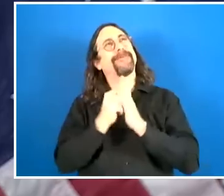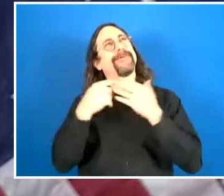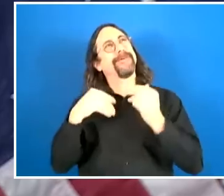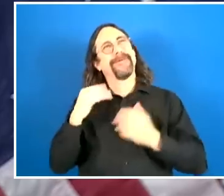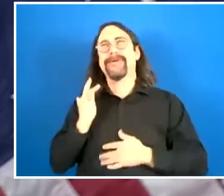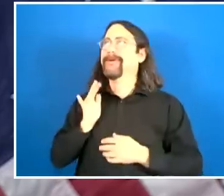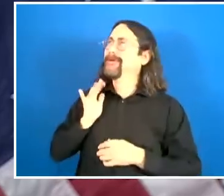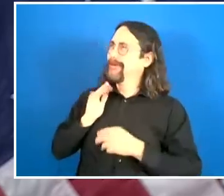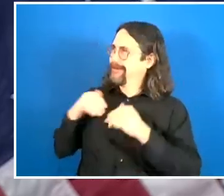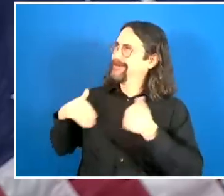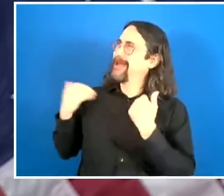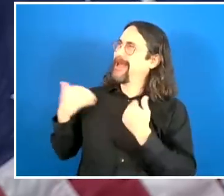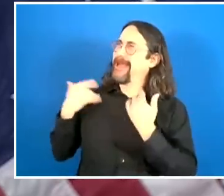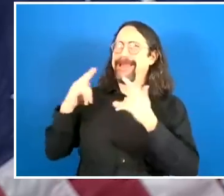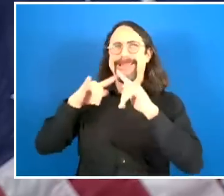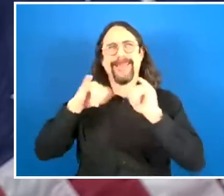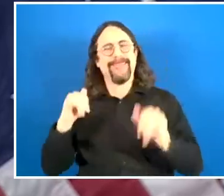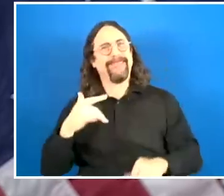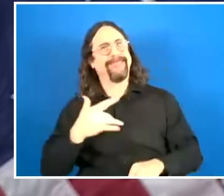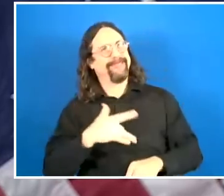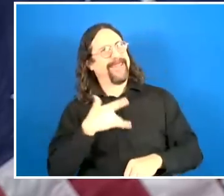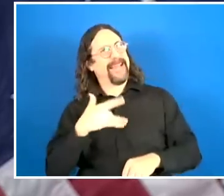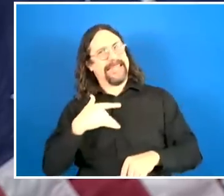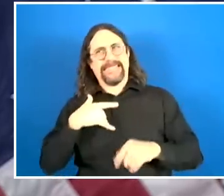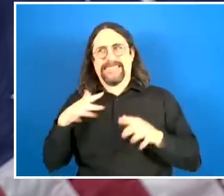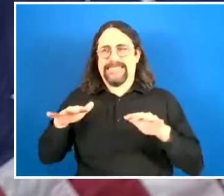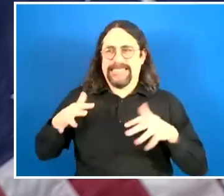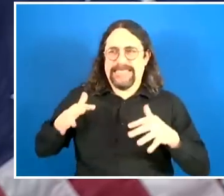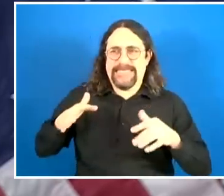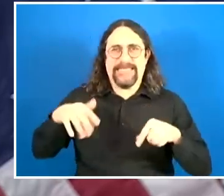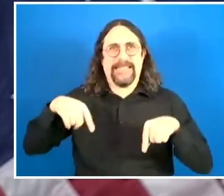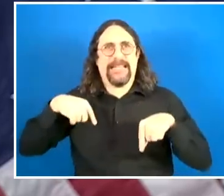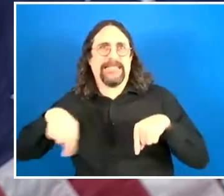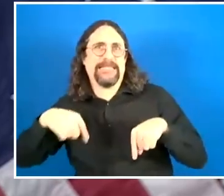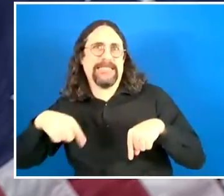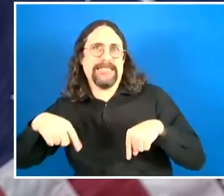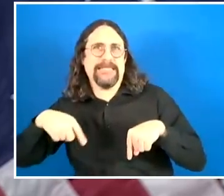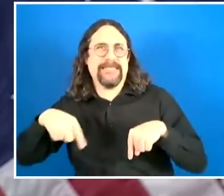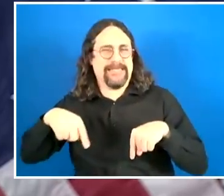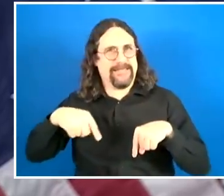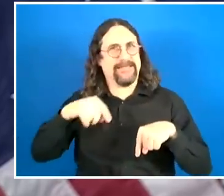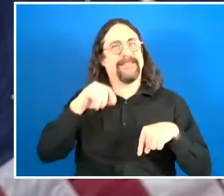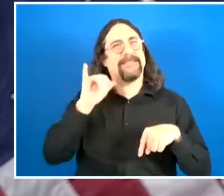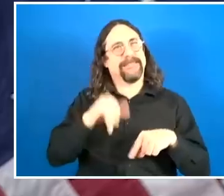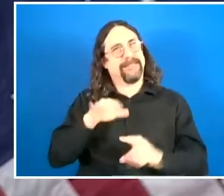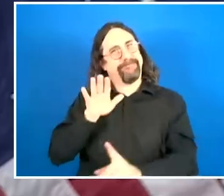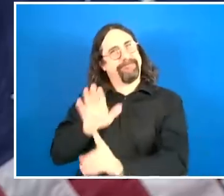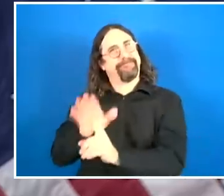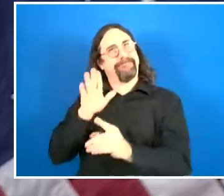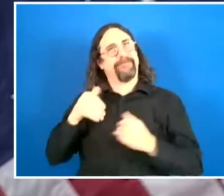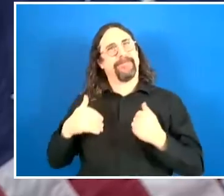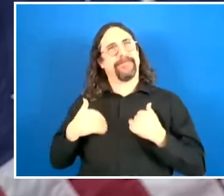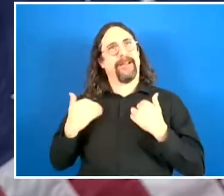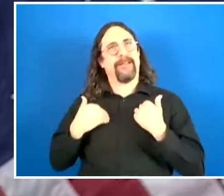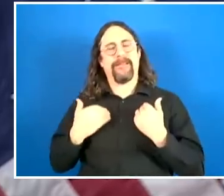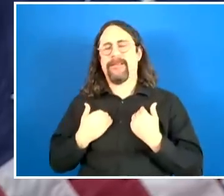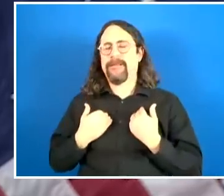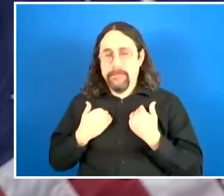CONSTANT ANXIETY NOW, IAGMIE NIF YOU TAKE THAT AND YOU OVERLAY A PANDEMIC THAT CREATES SO MUCH